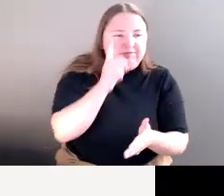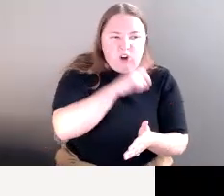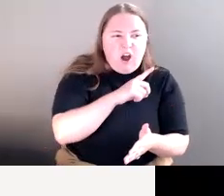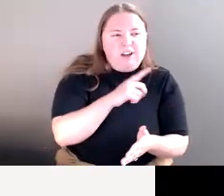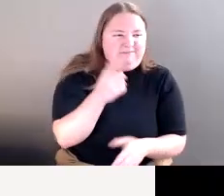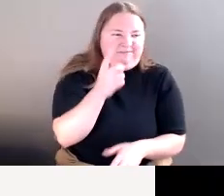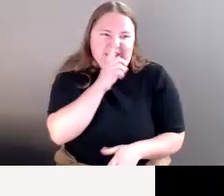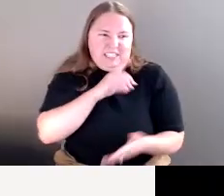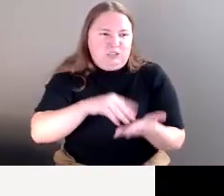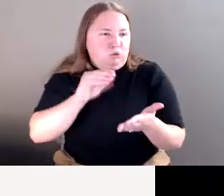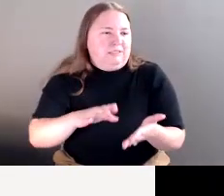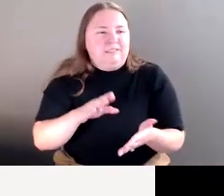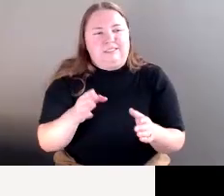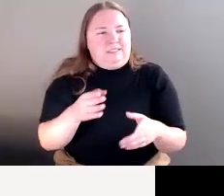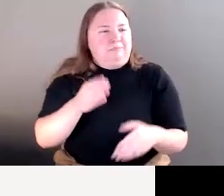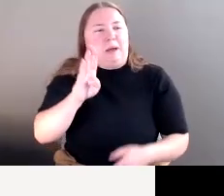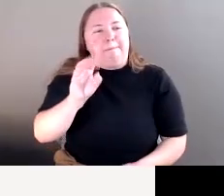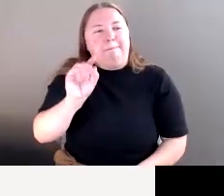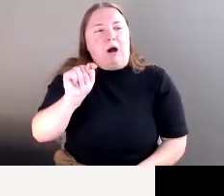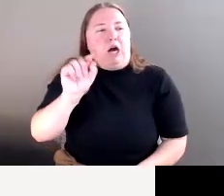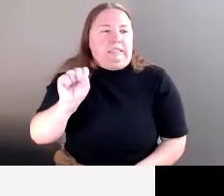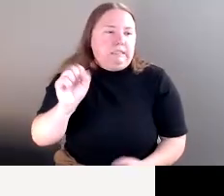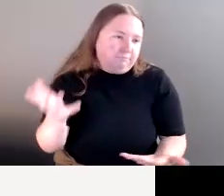They're just bots that